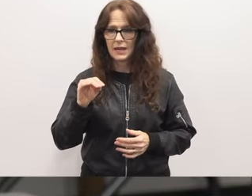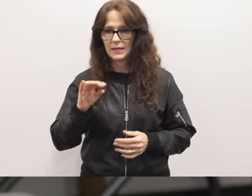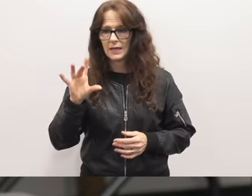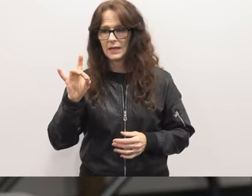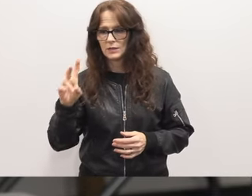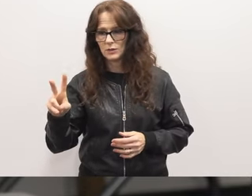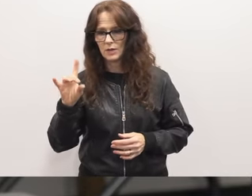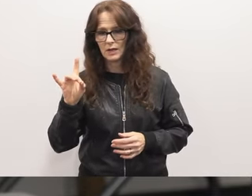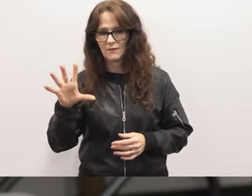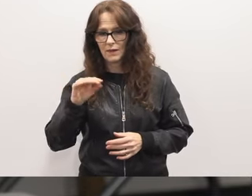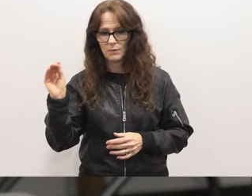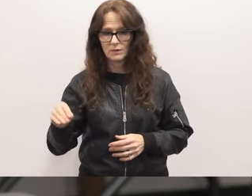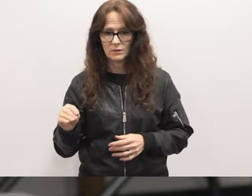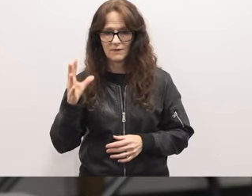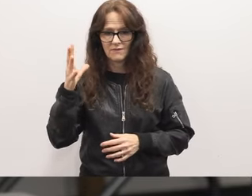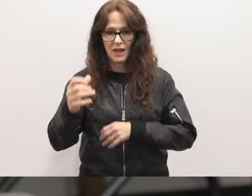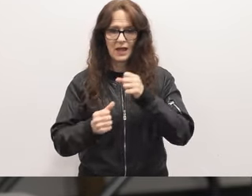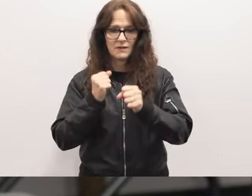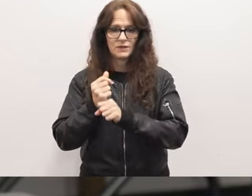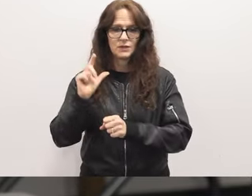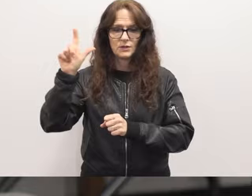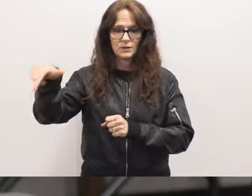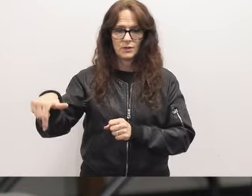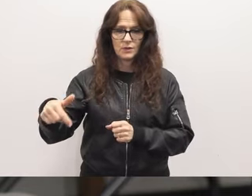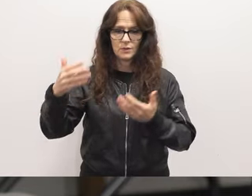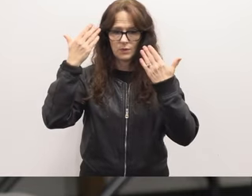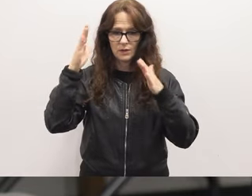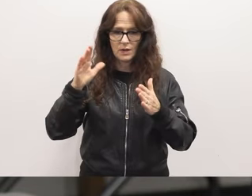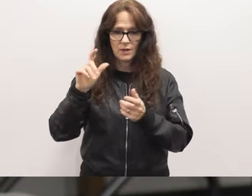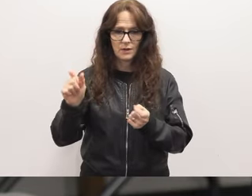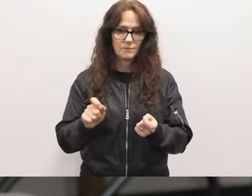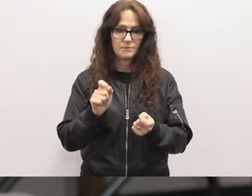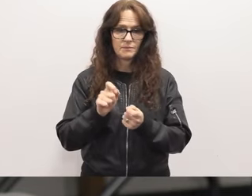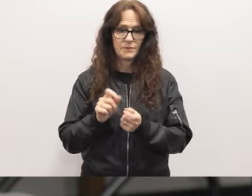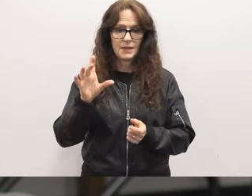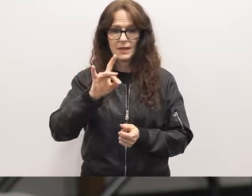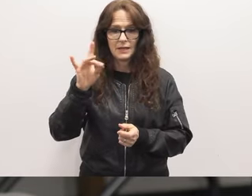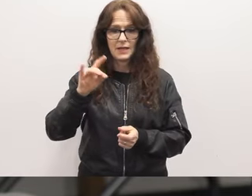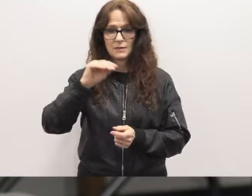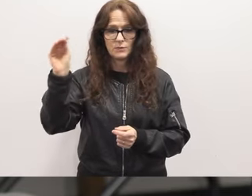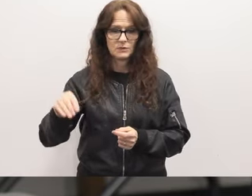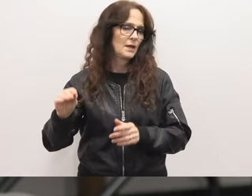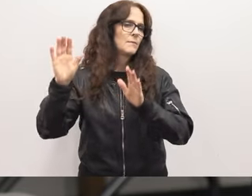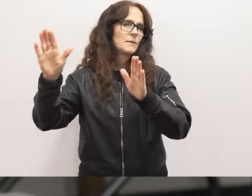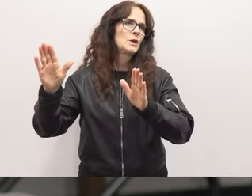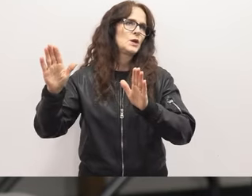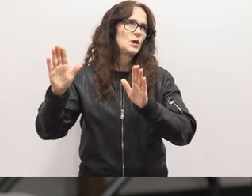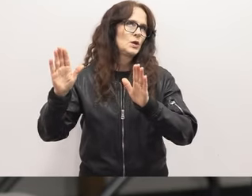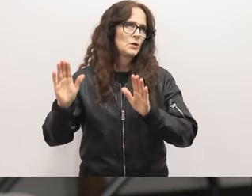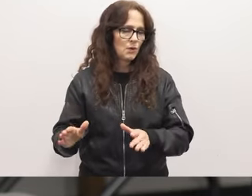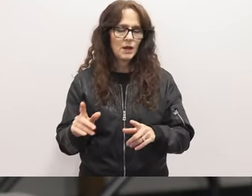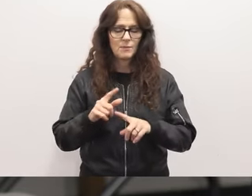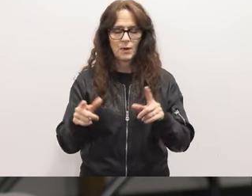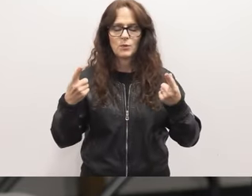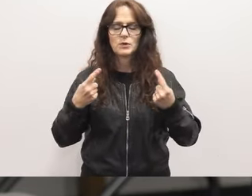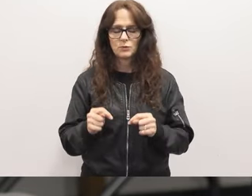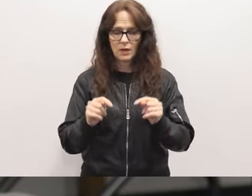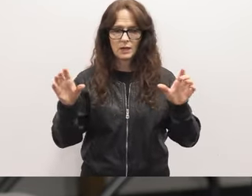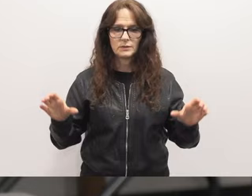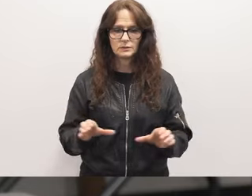right now we don't know exactly where we might be at 88%, which would be great, right? So what we're trying to do is, you reference it,